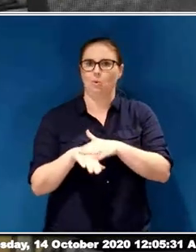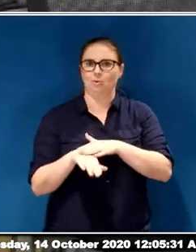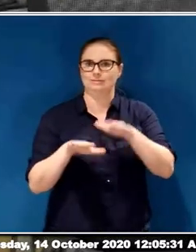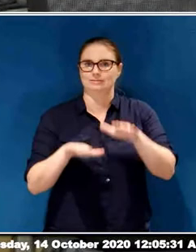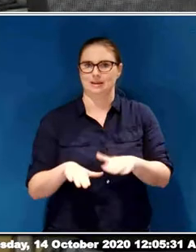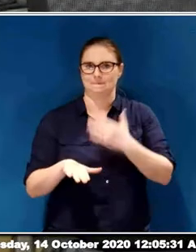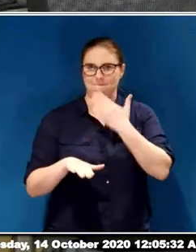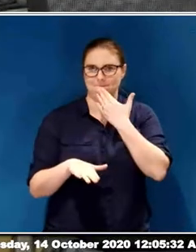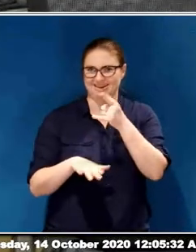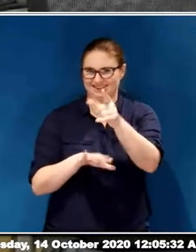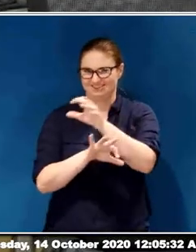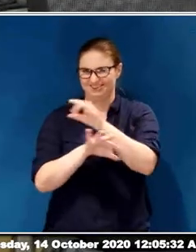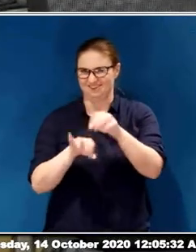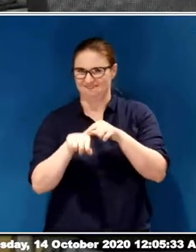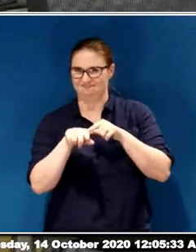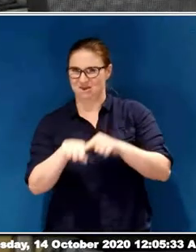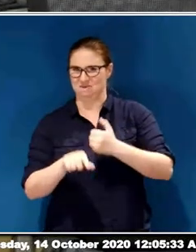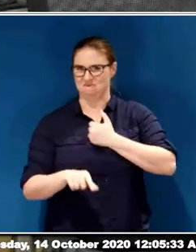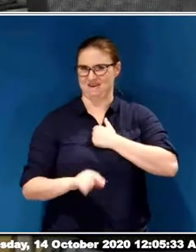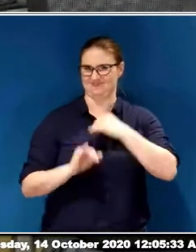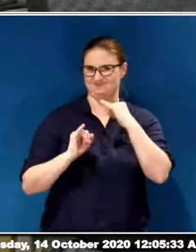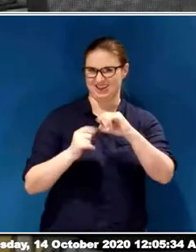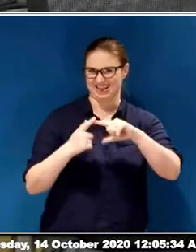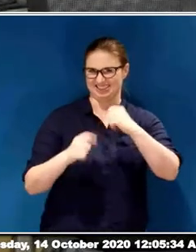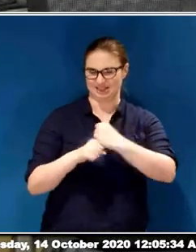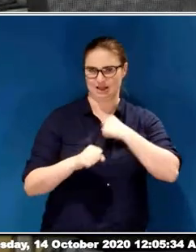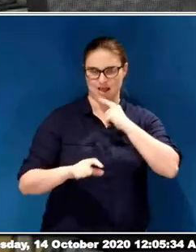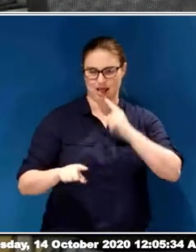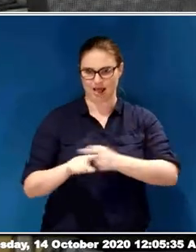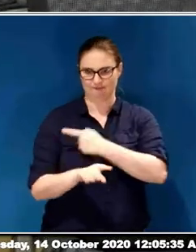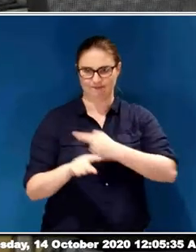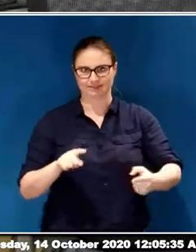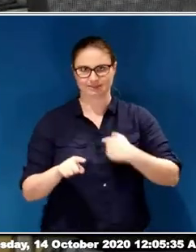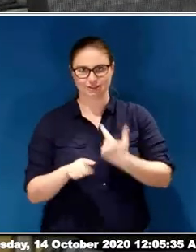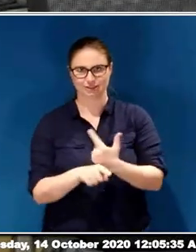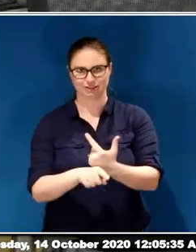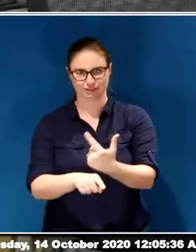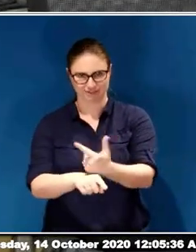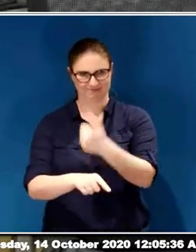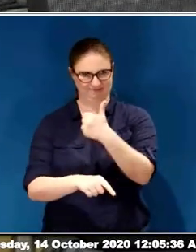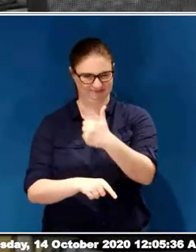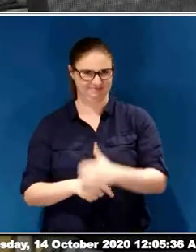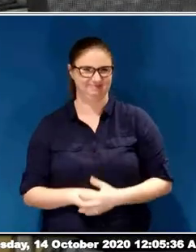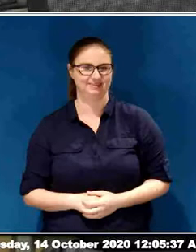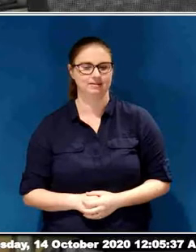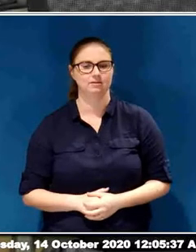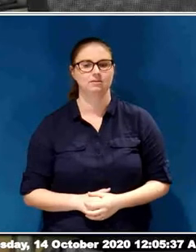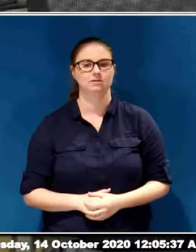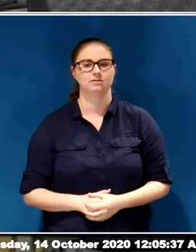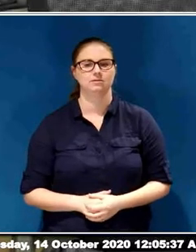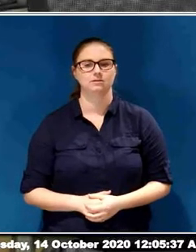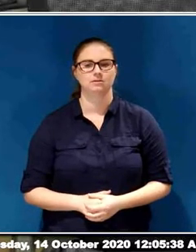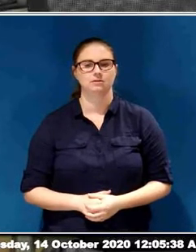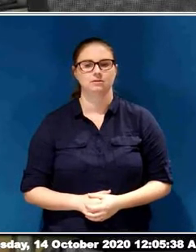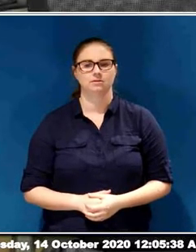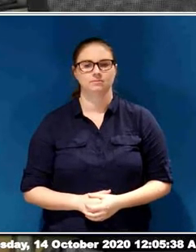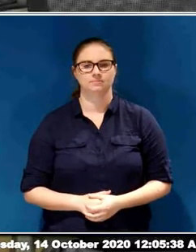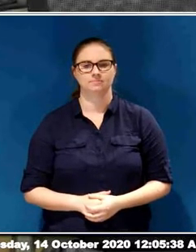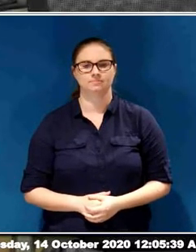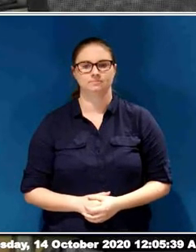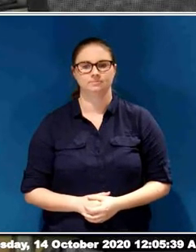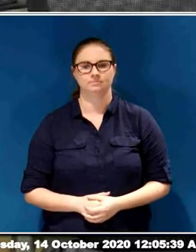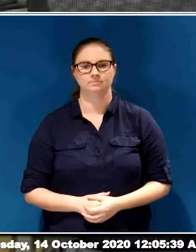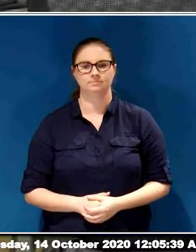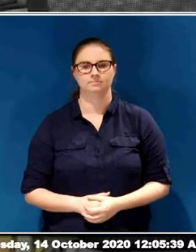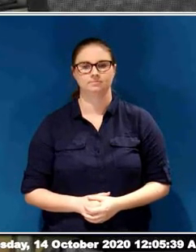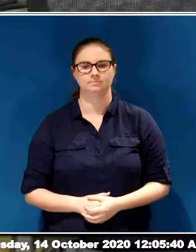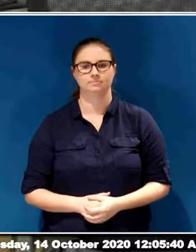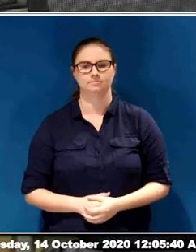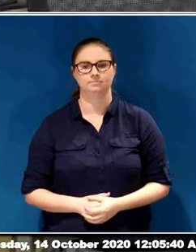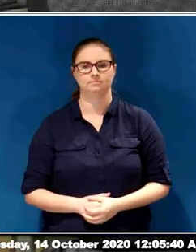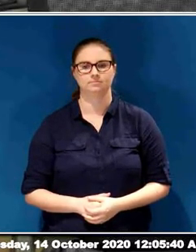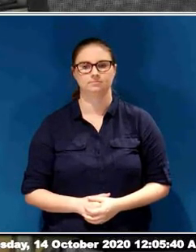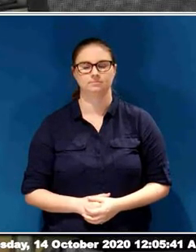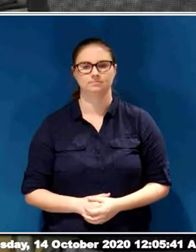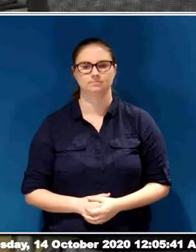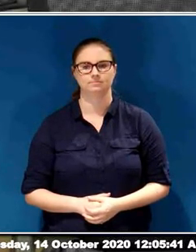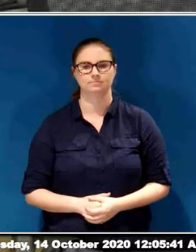Now, some examples of what might be or contribute to neglect, to your